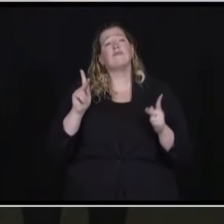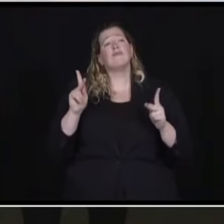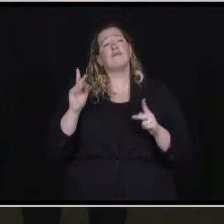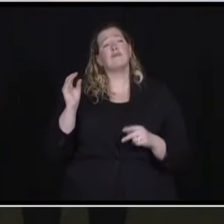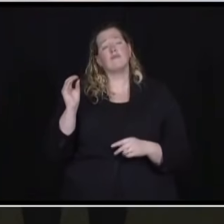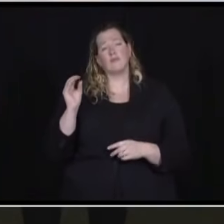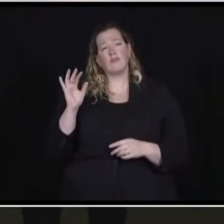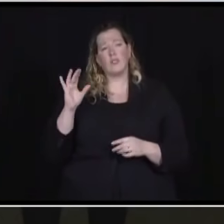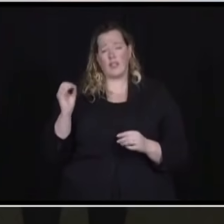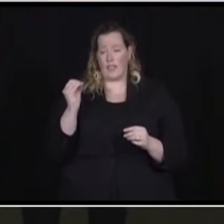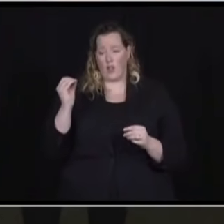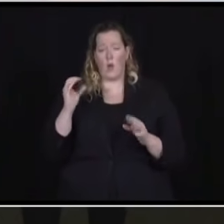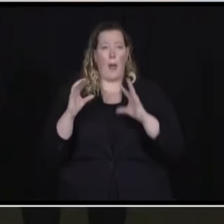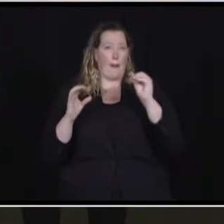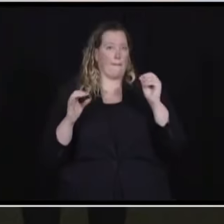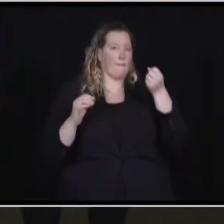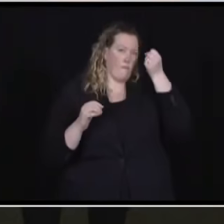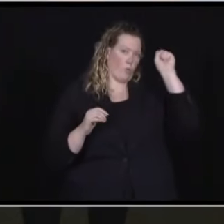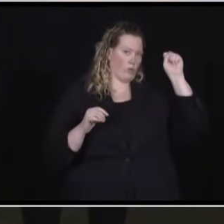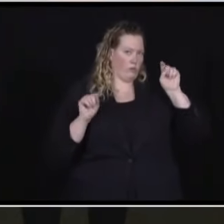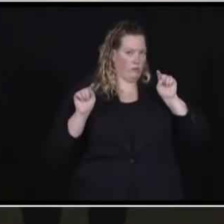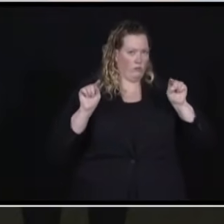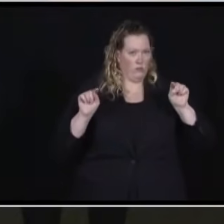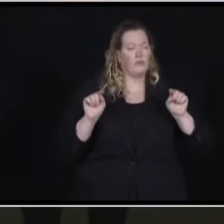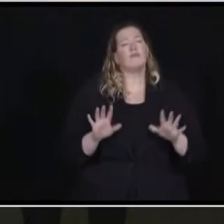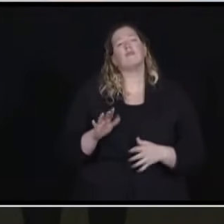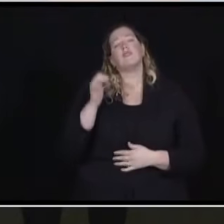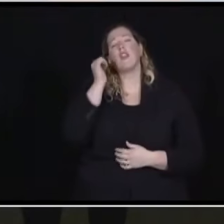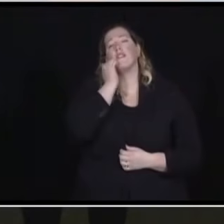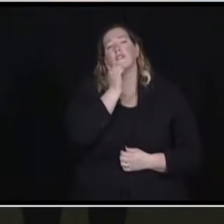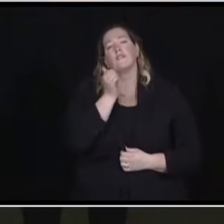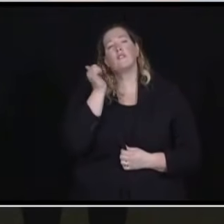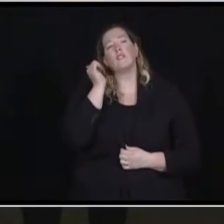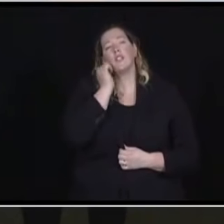every single glow my friends, there protesters outside my house